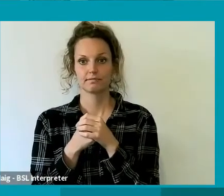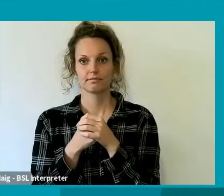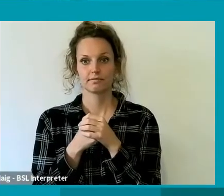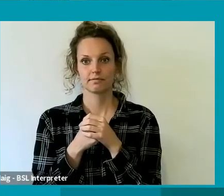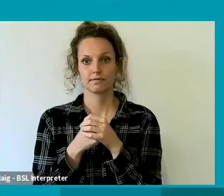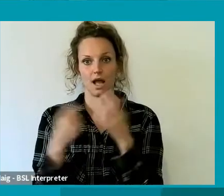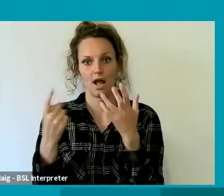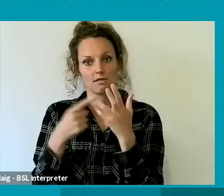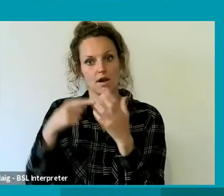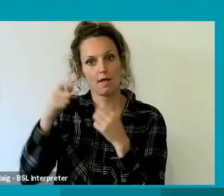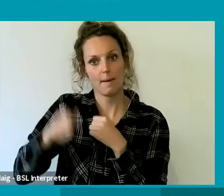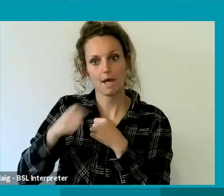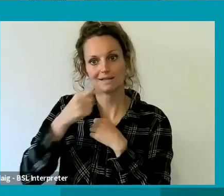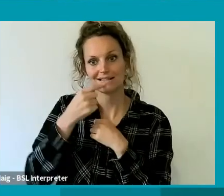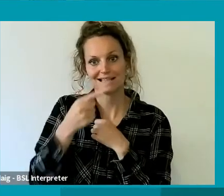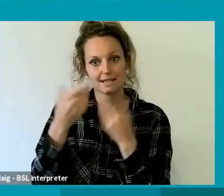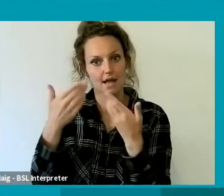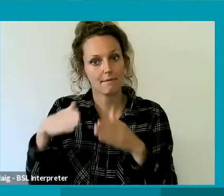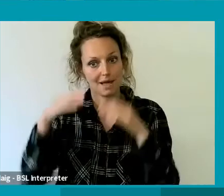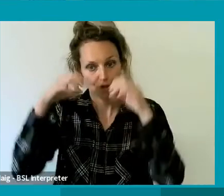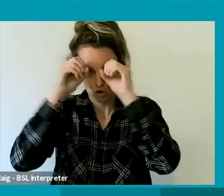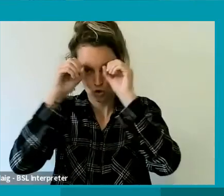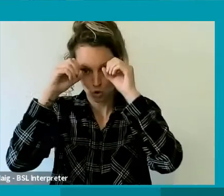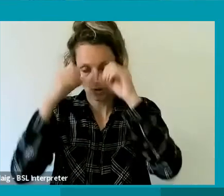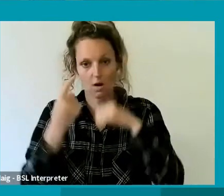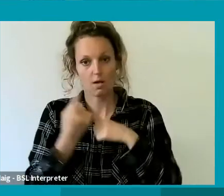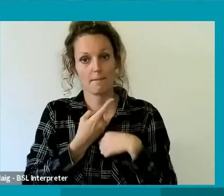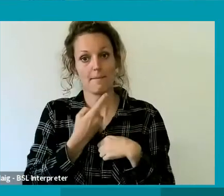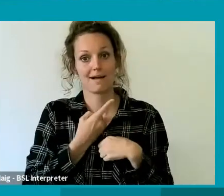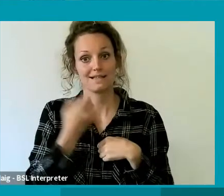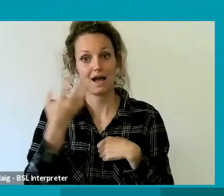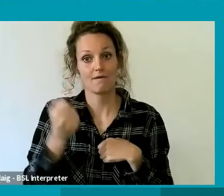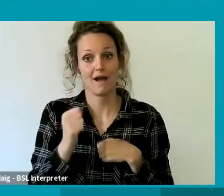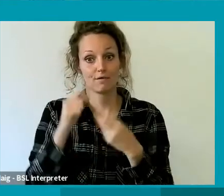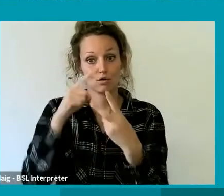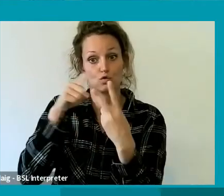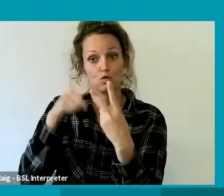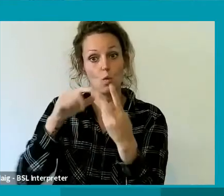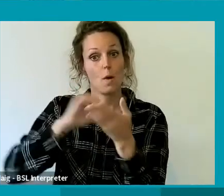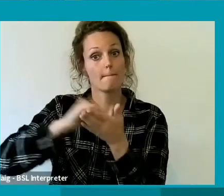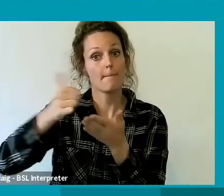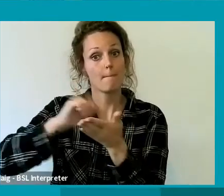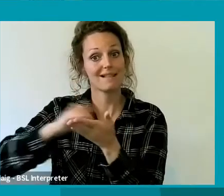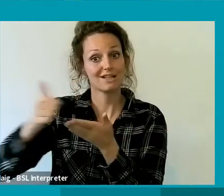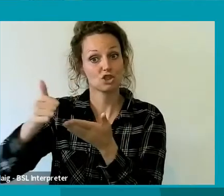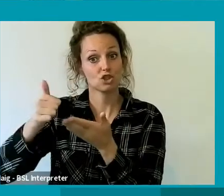were returned along along with two published entries on my Plus student club platform. To be fair,